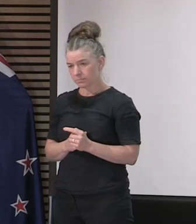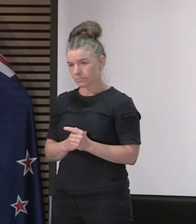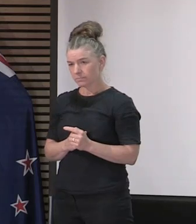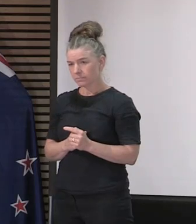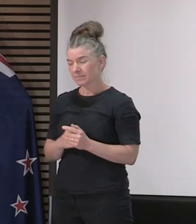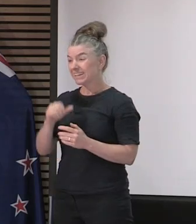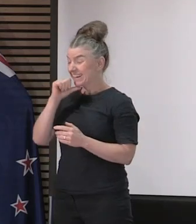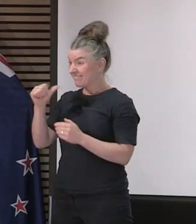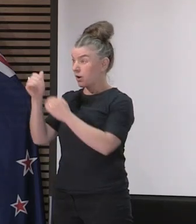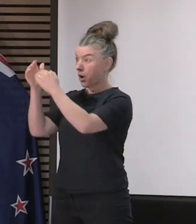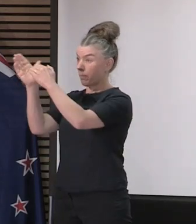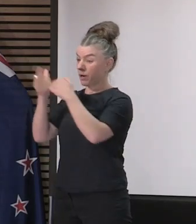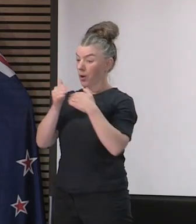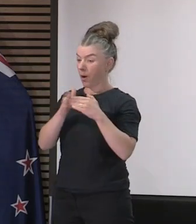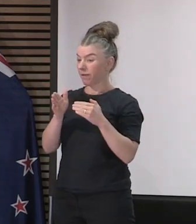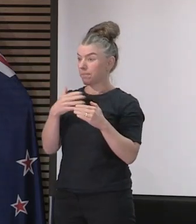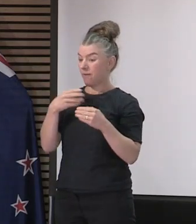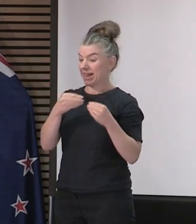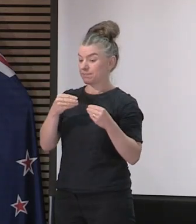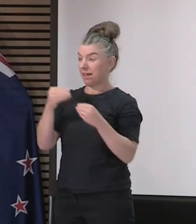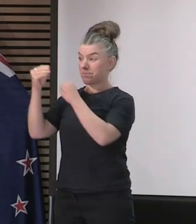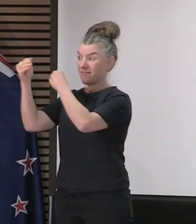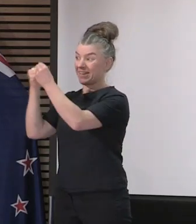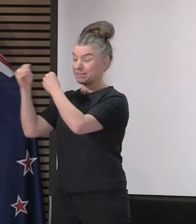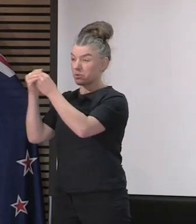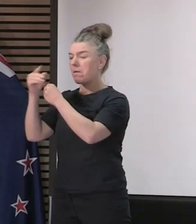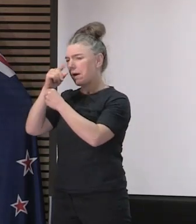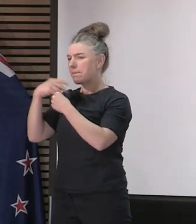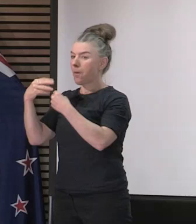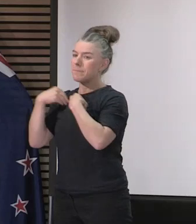be, regional travel in particular but it may allow